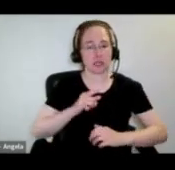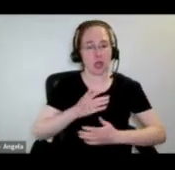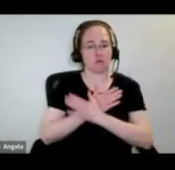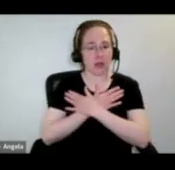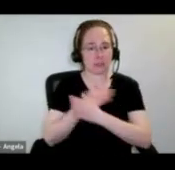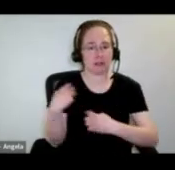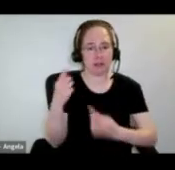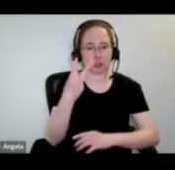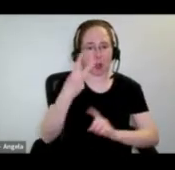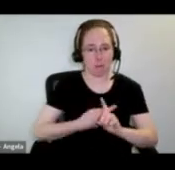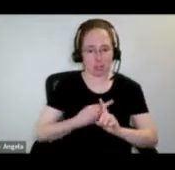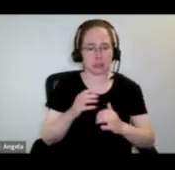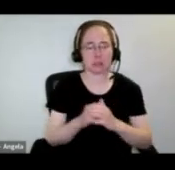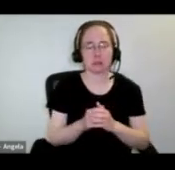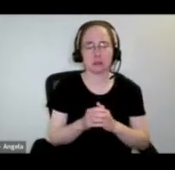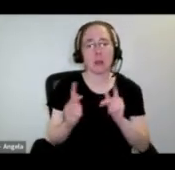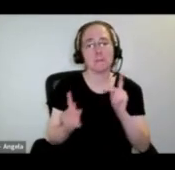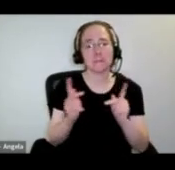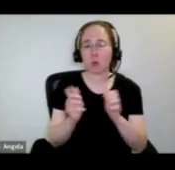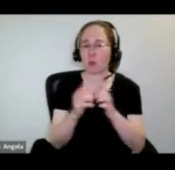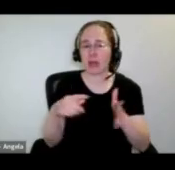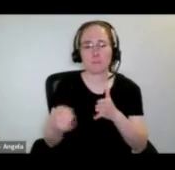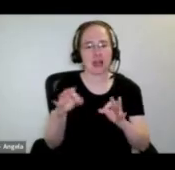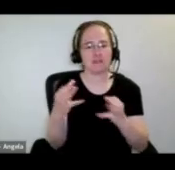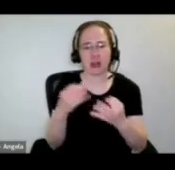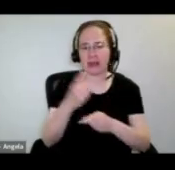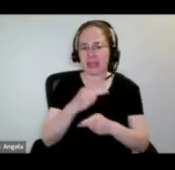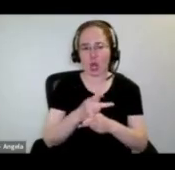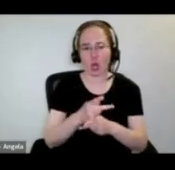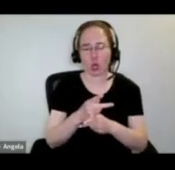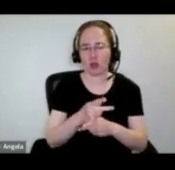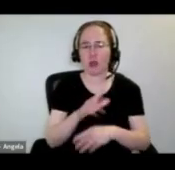Laura Vegas: People… the satisfaction with the quality of respite in the past 12 months.